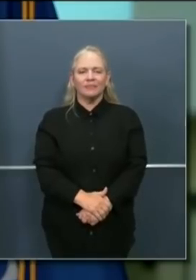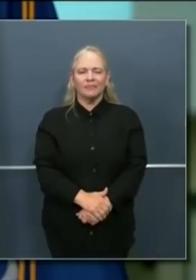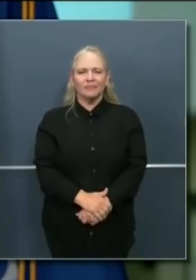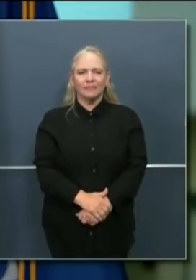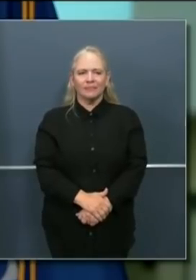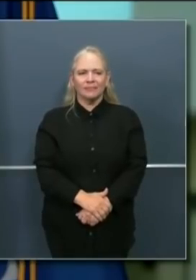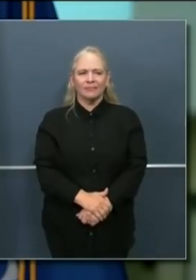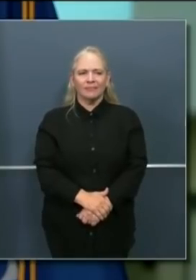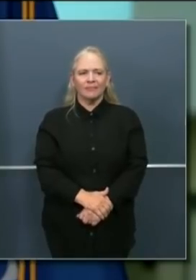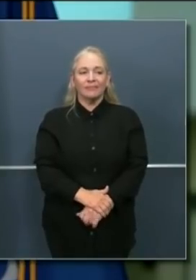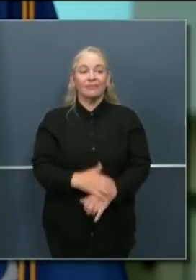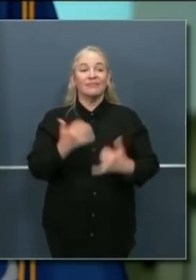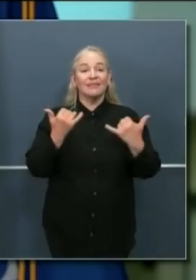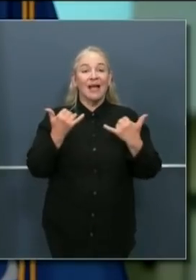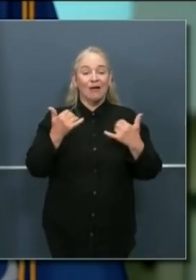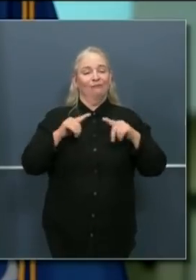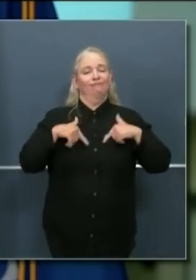ARE OF SECTOR AND INDUSTRY